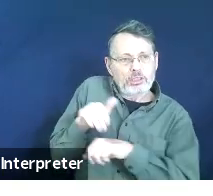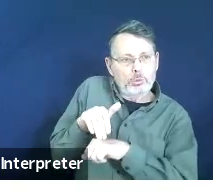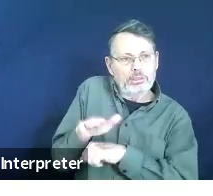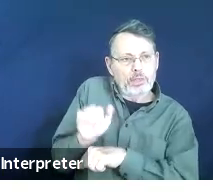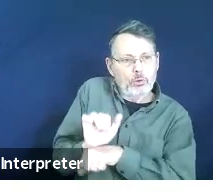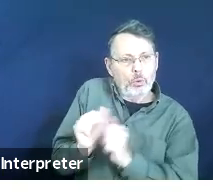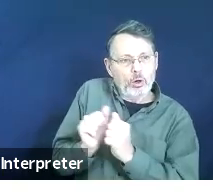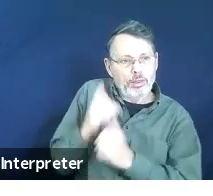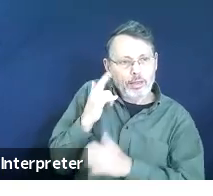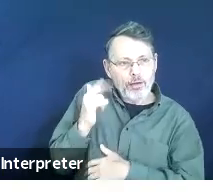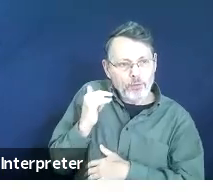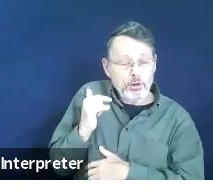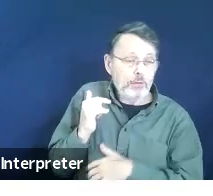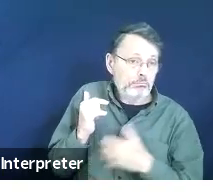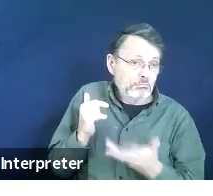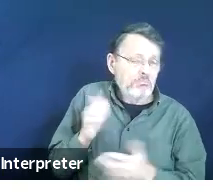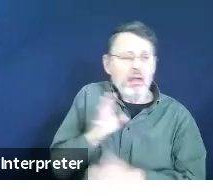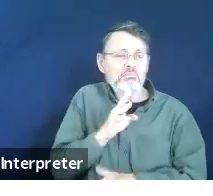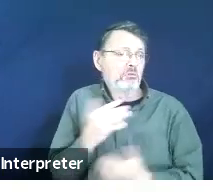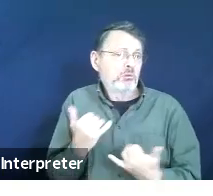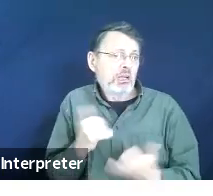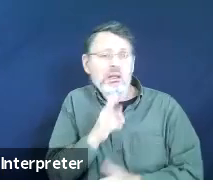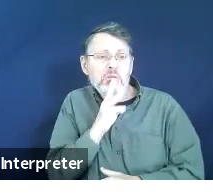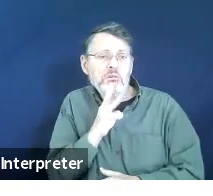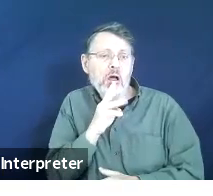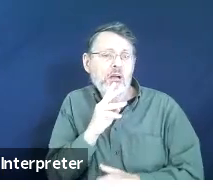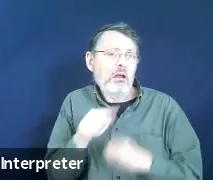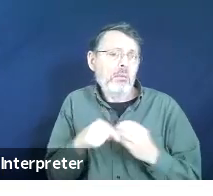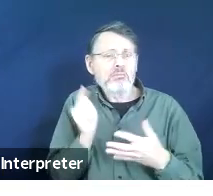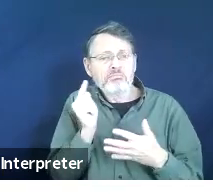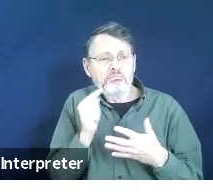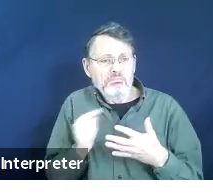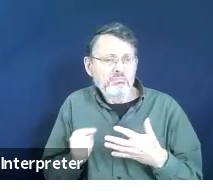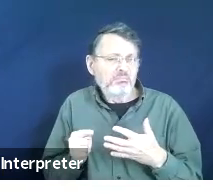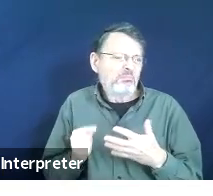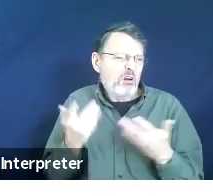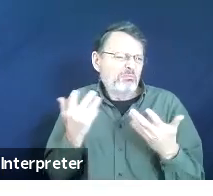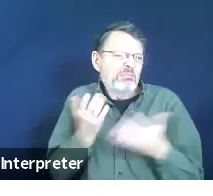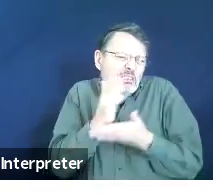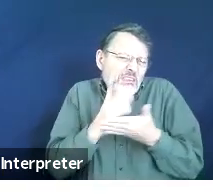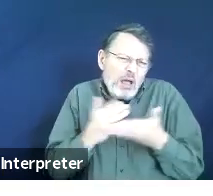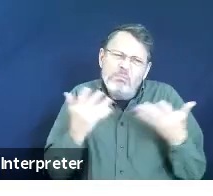lot of the things that I'll talk about today kind of got covered partially by Charlotte,